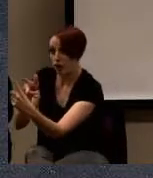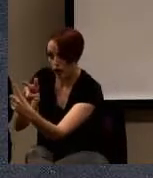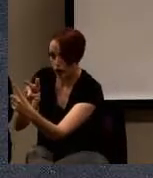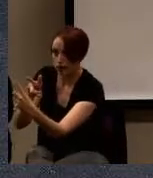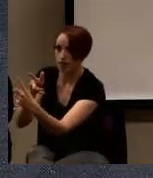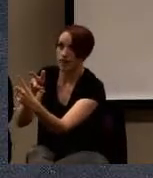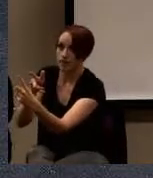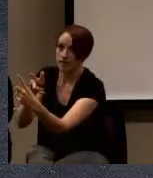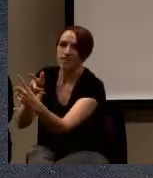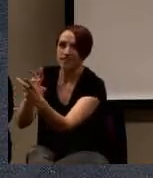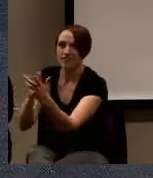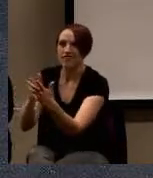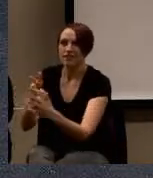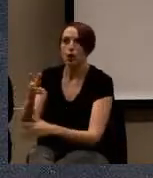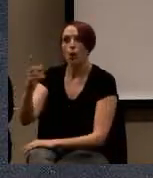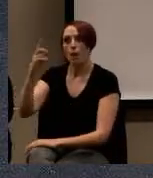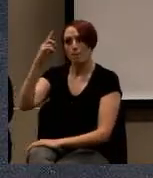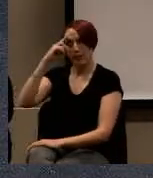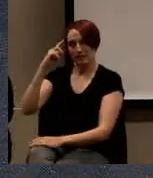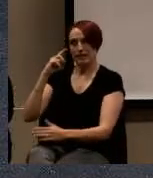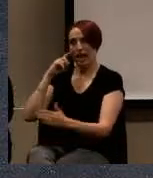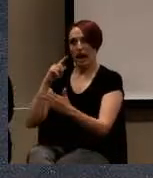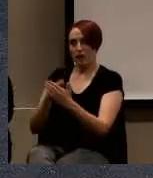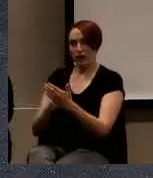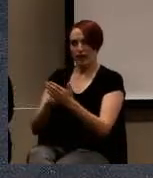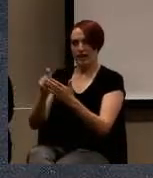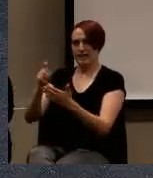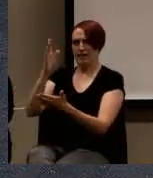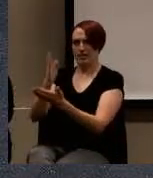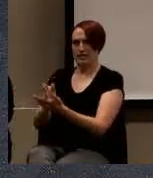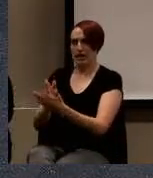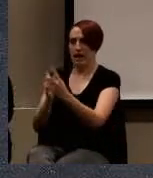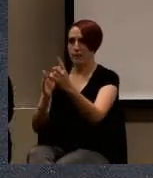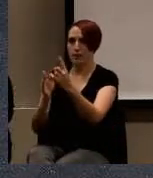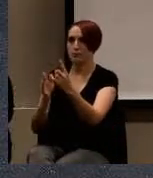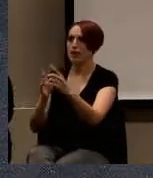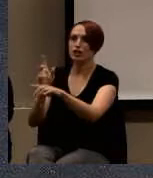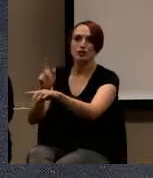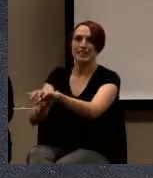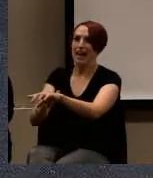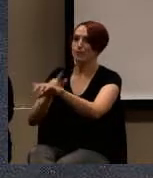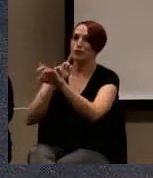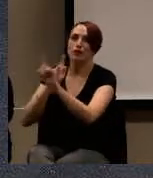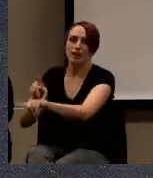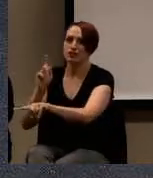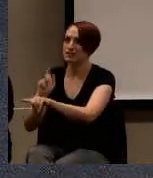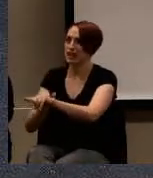mentally make the decision or recognize I need to stop right now, maybe you're physically limited